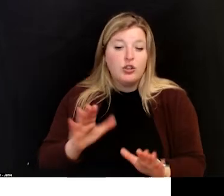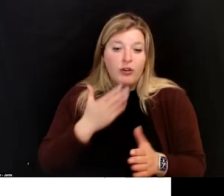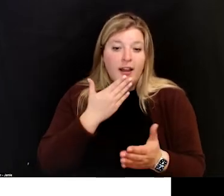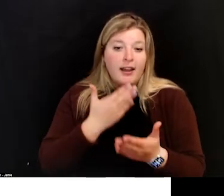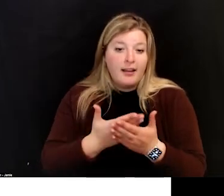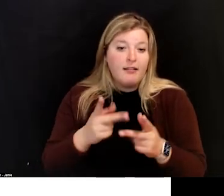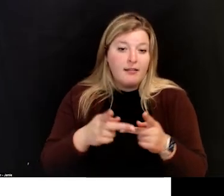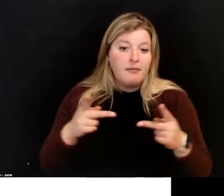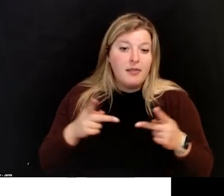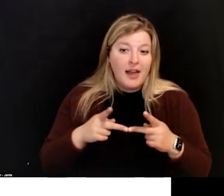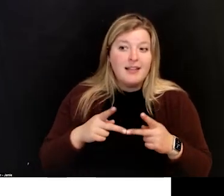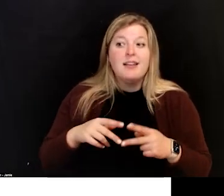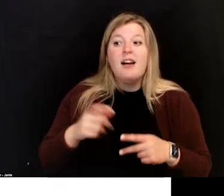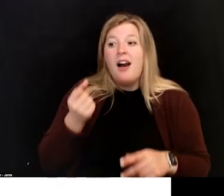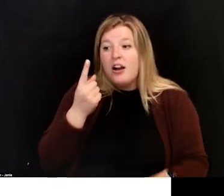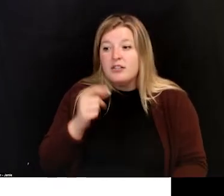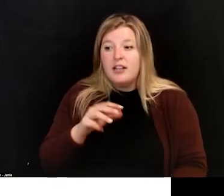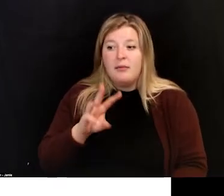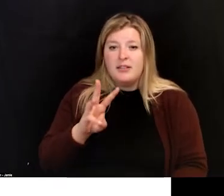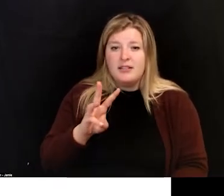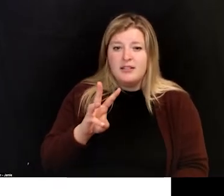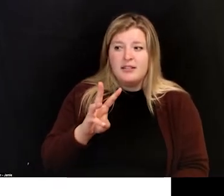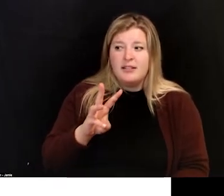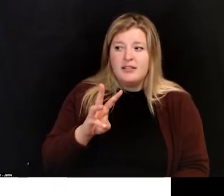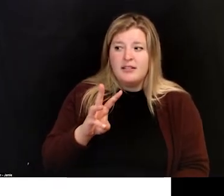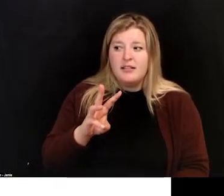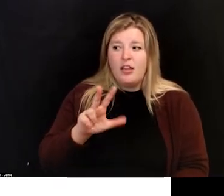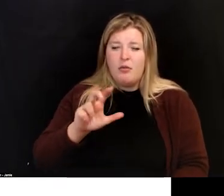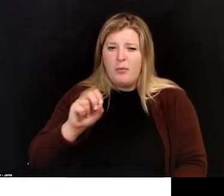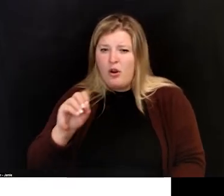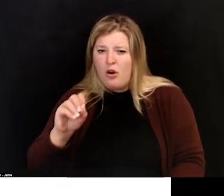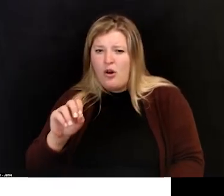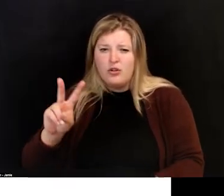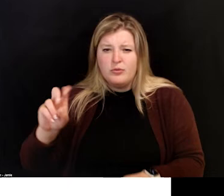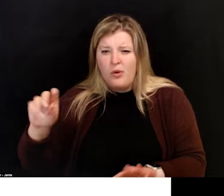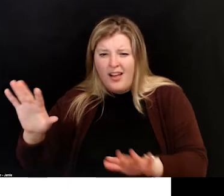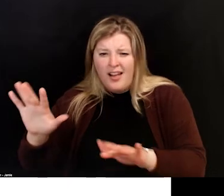that can be a little harder to find the perfect resource for.